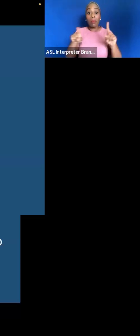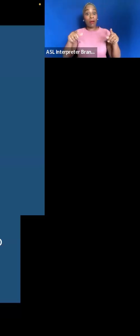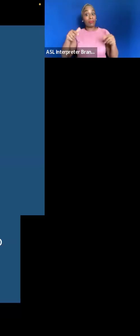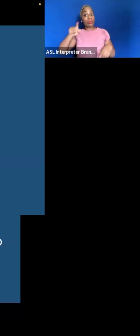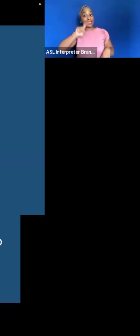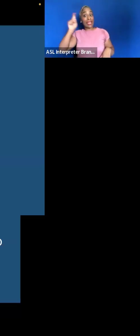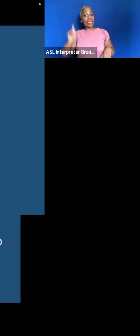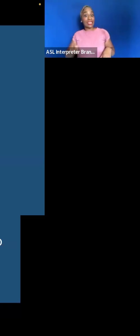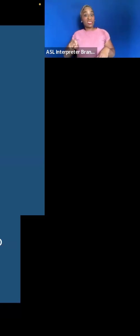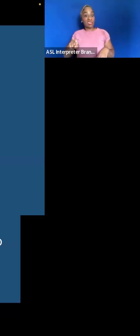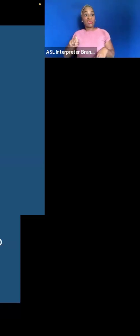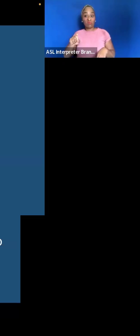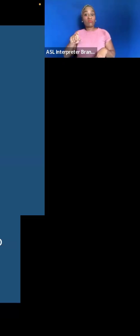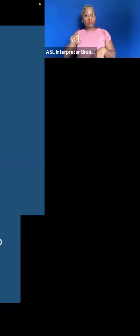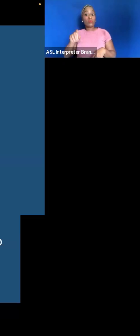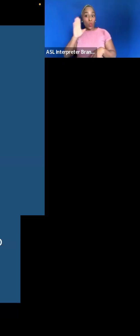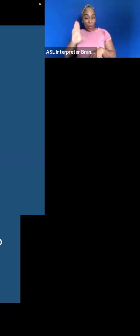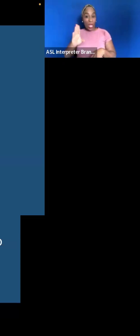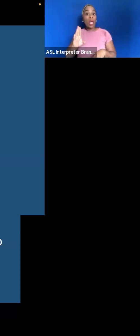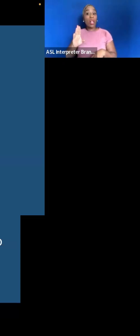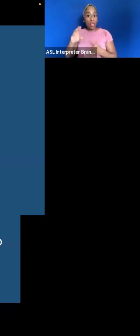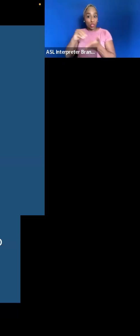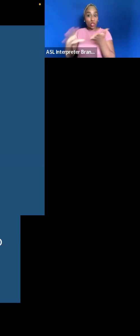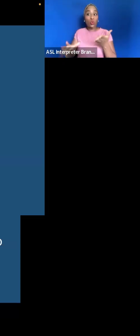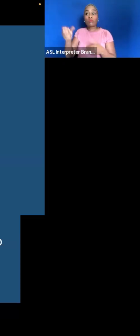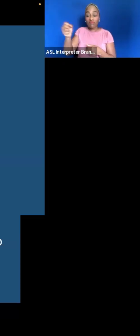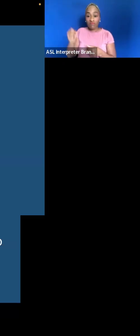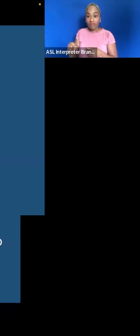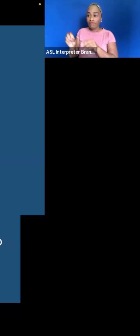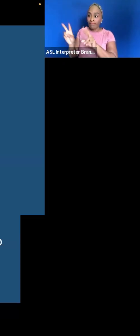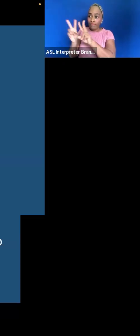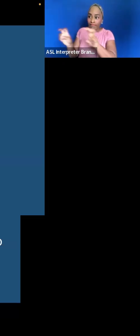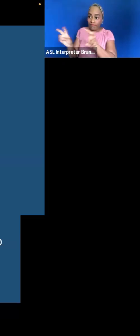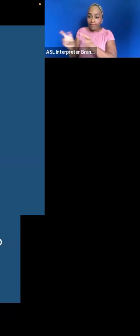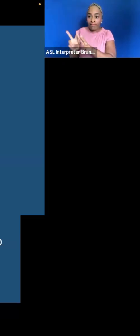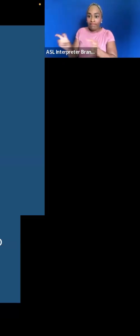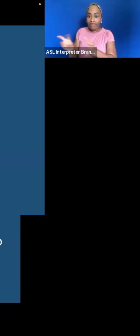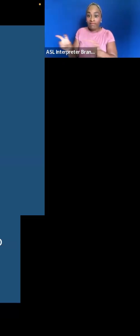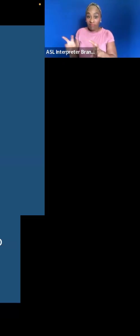to do a lot of the assessments and could be pulled in on that SLD evaluation.